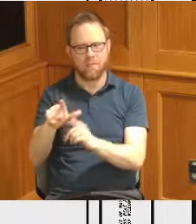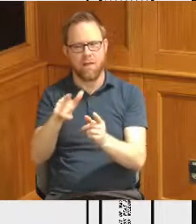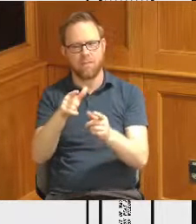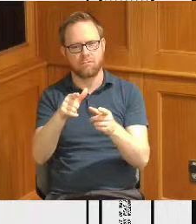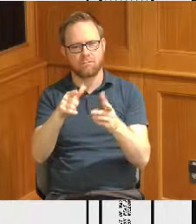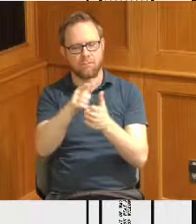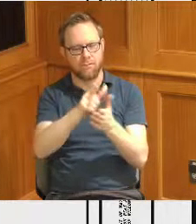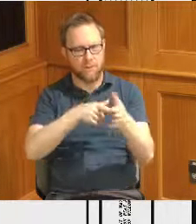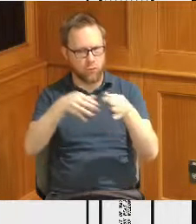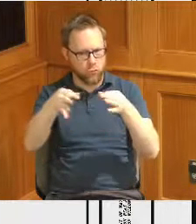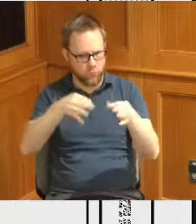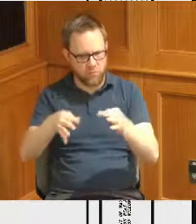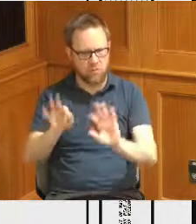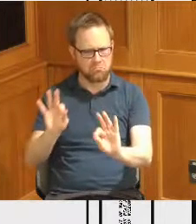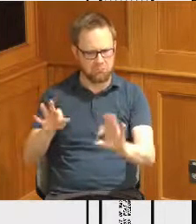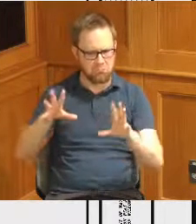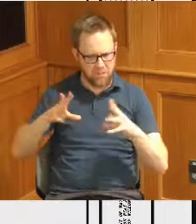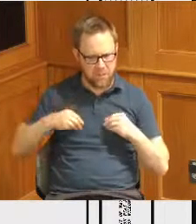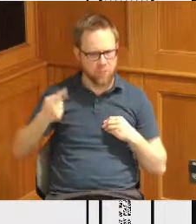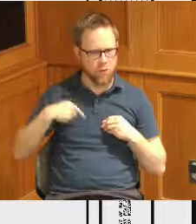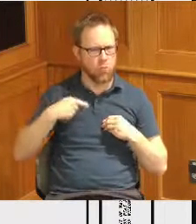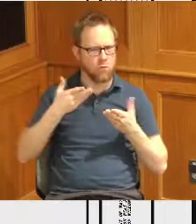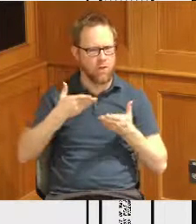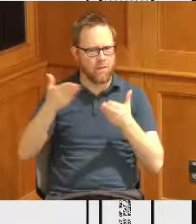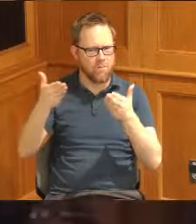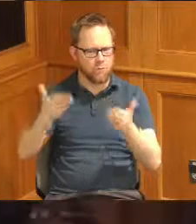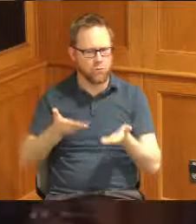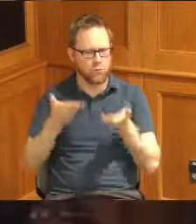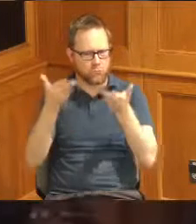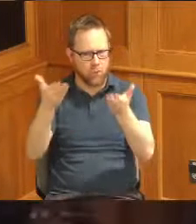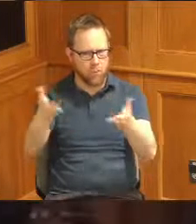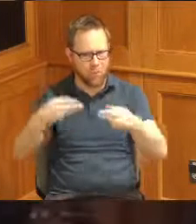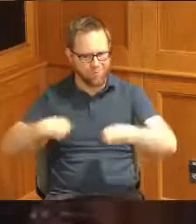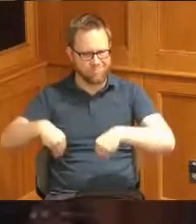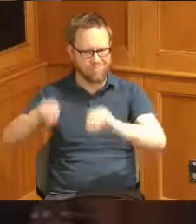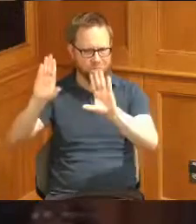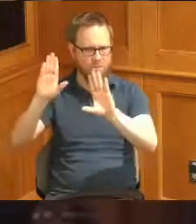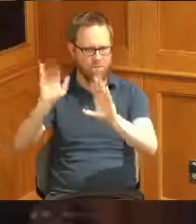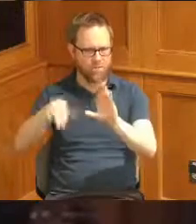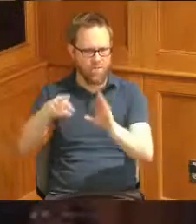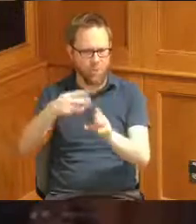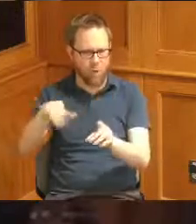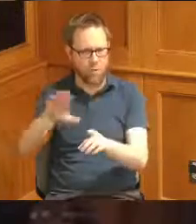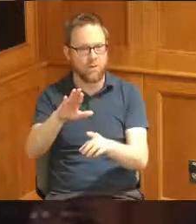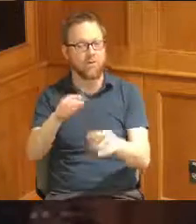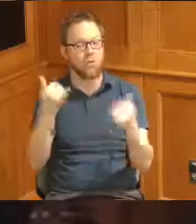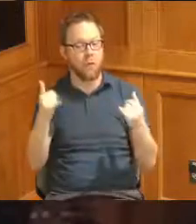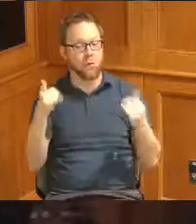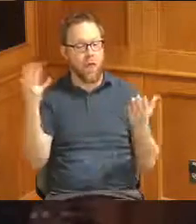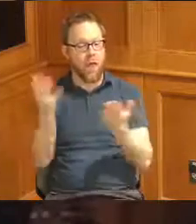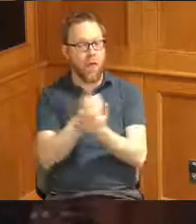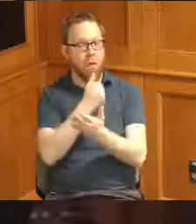the vacation this is a forum for the public to speak either for or against this so I will